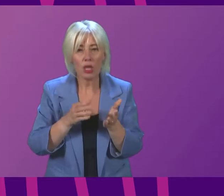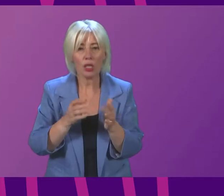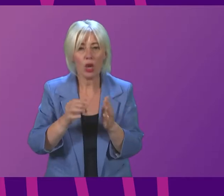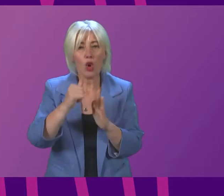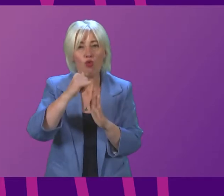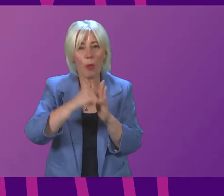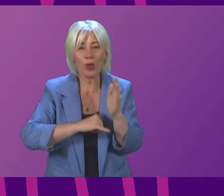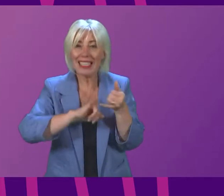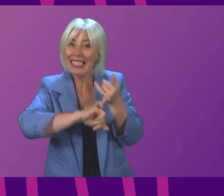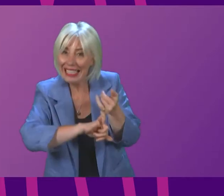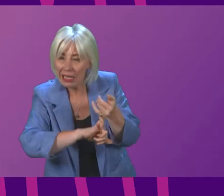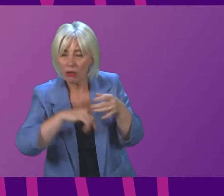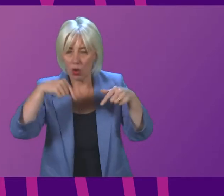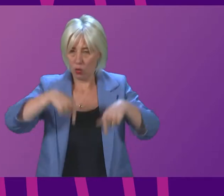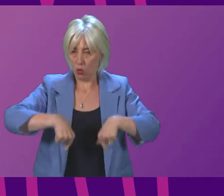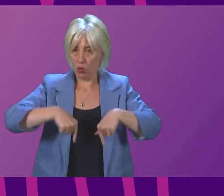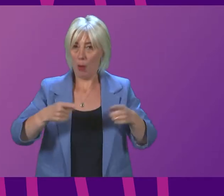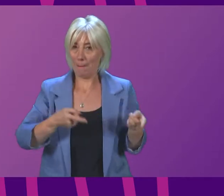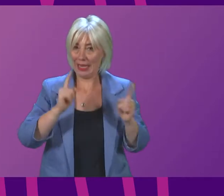“to the Scottish Ministers as soon as practicable.”